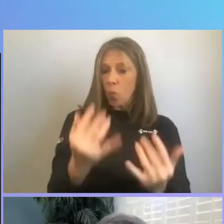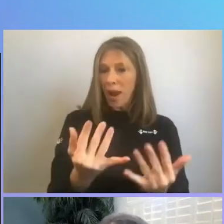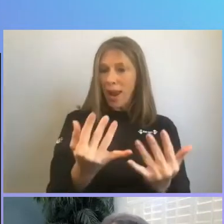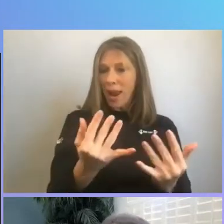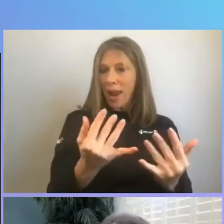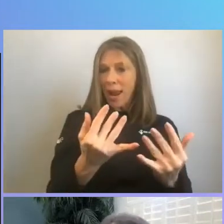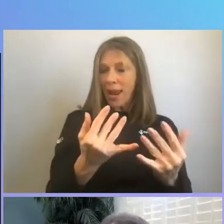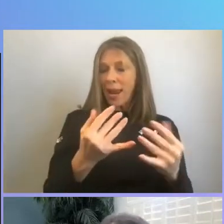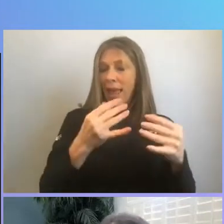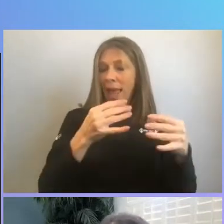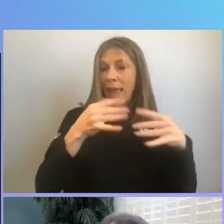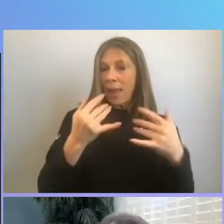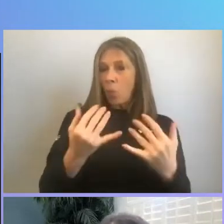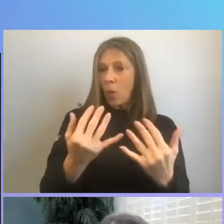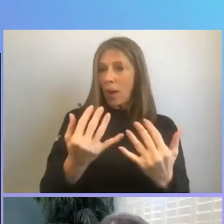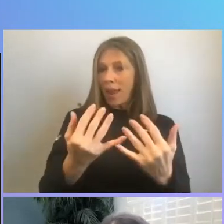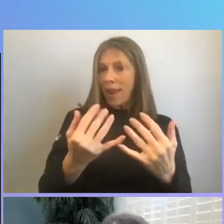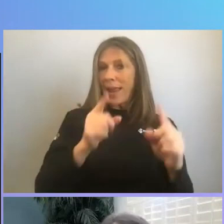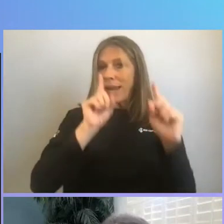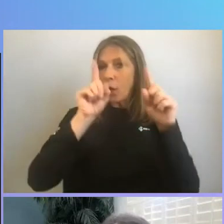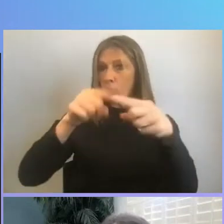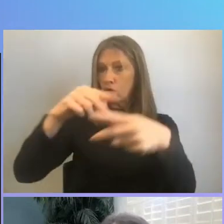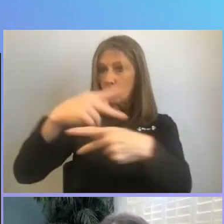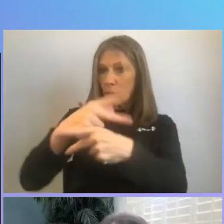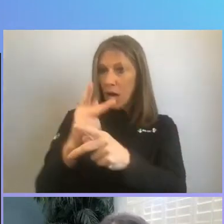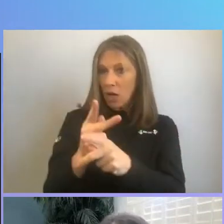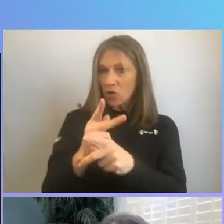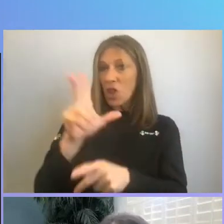go all the way out into production, it's 30 times more